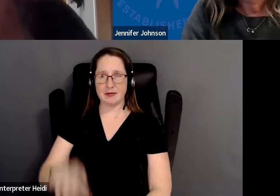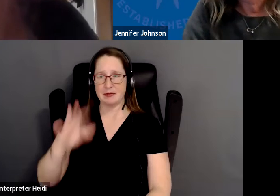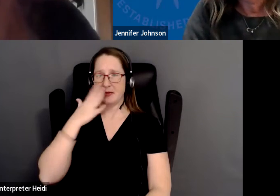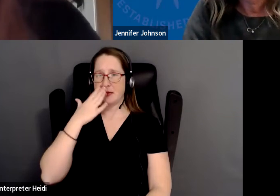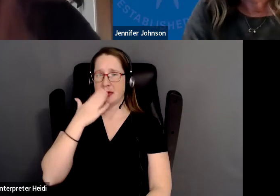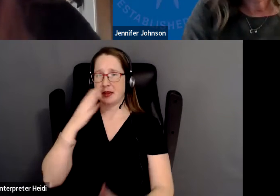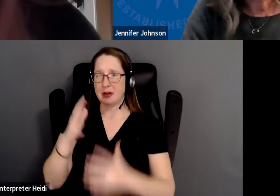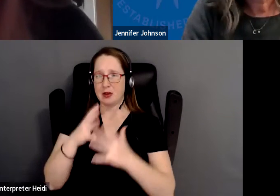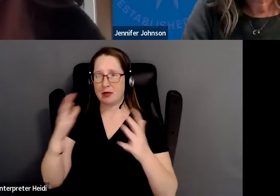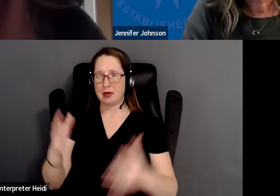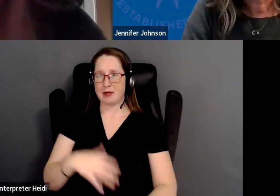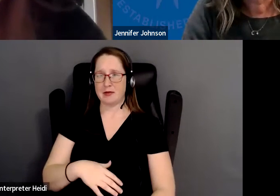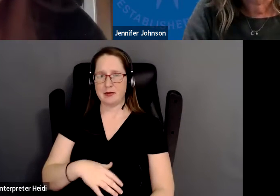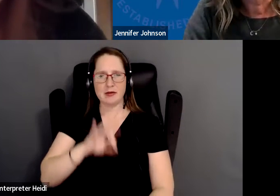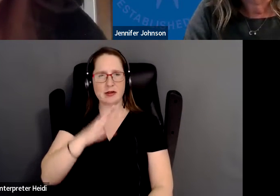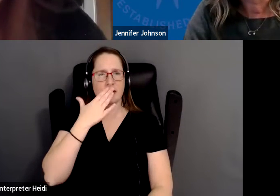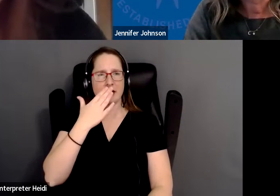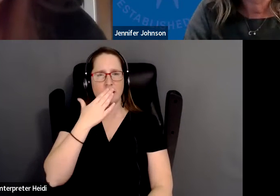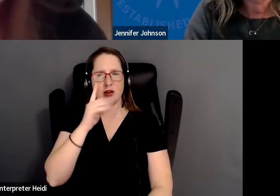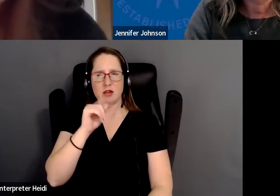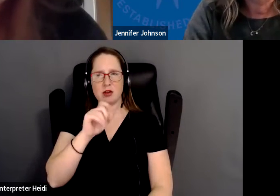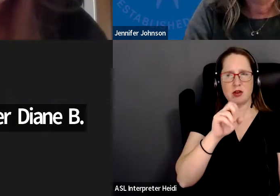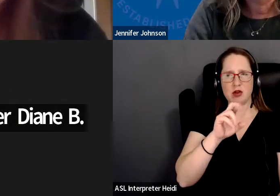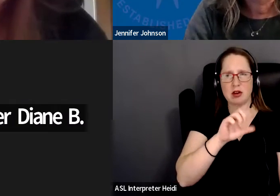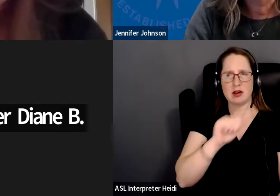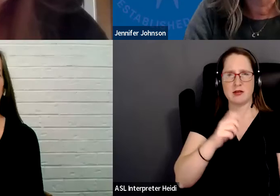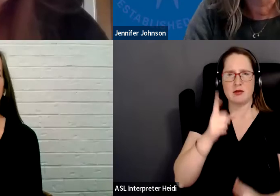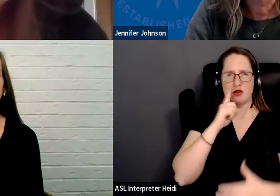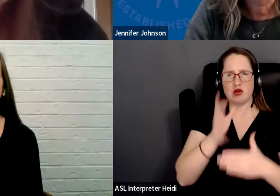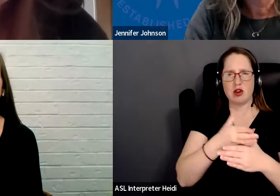Well, thank you, Teresa, very much for sharing your story with us.